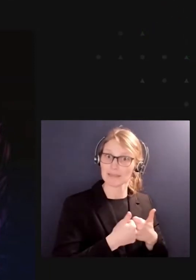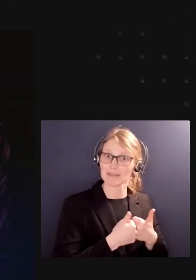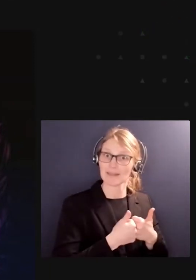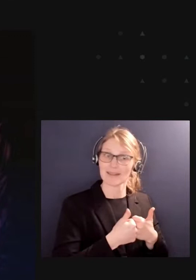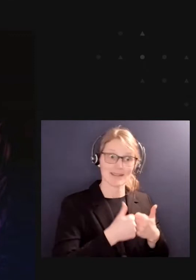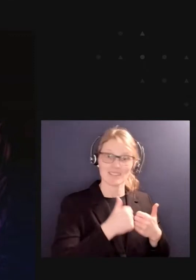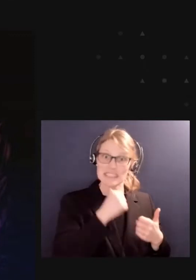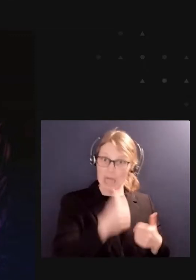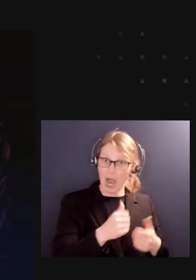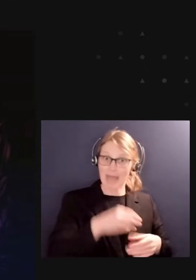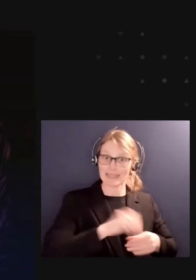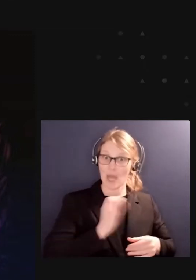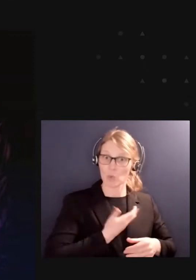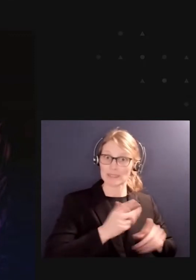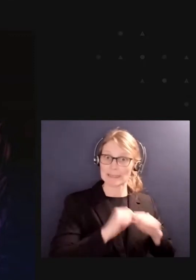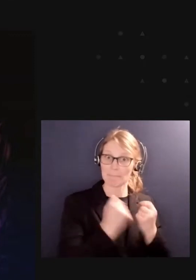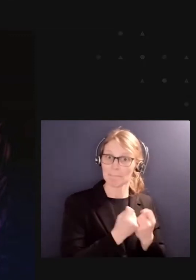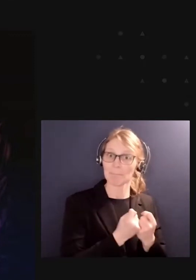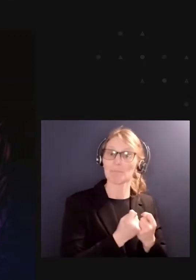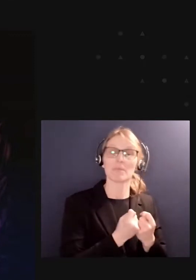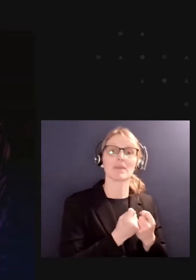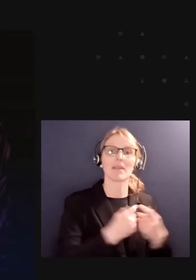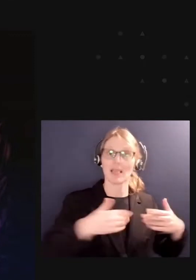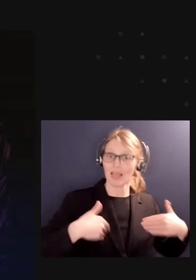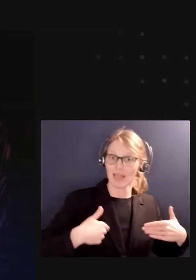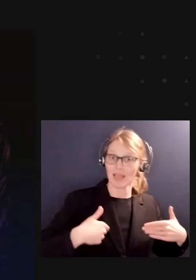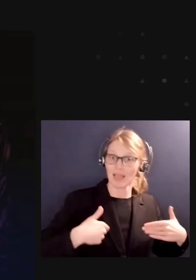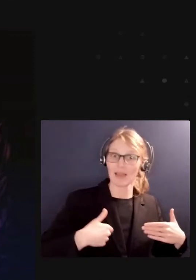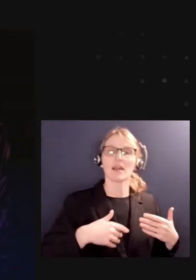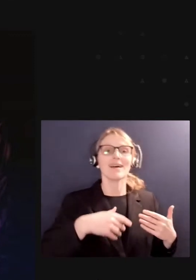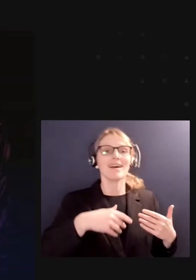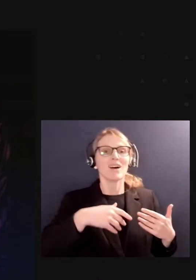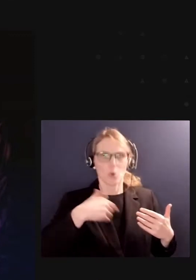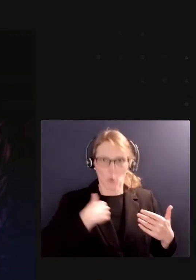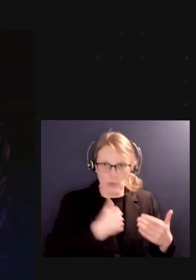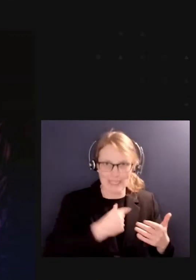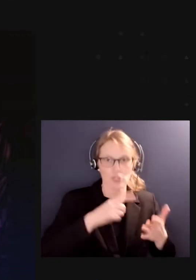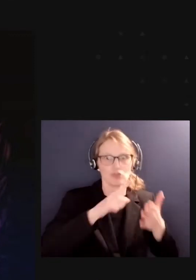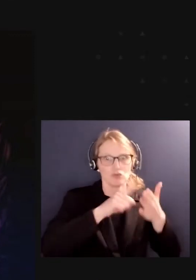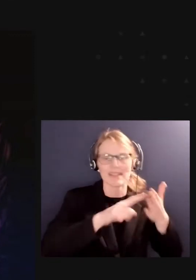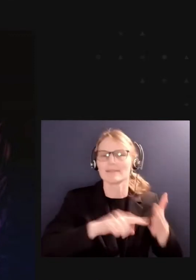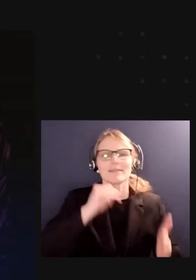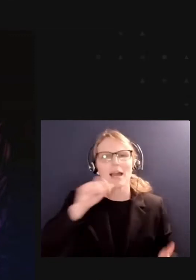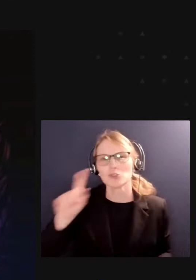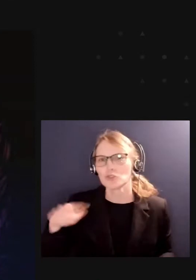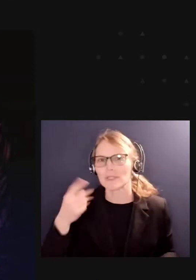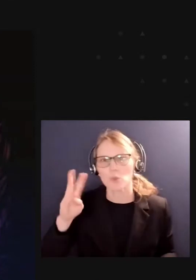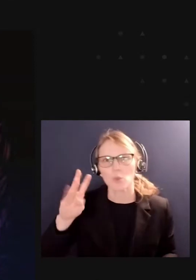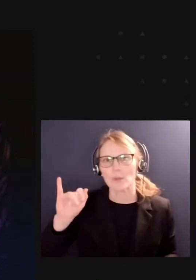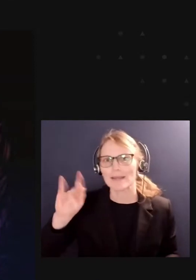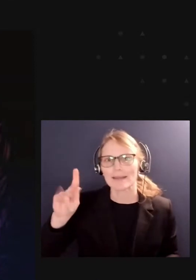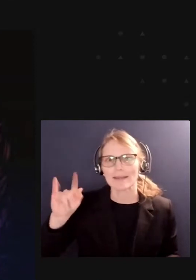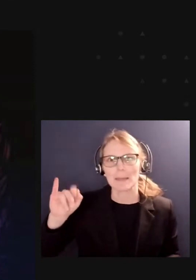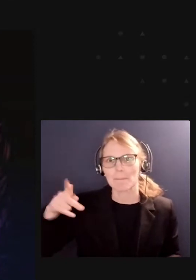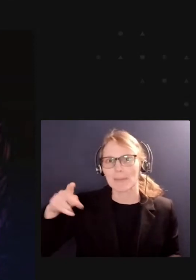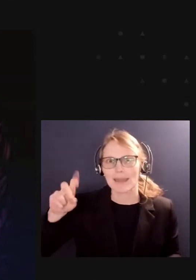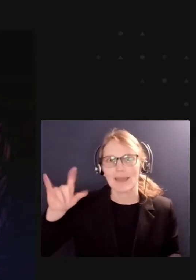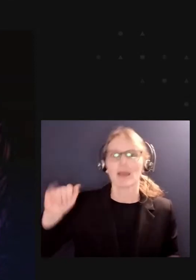and not just Wikipedia, talking to professors or even like reading up on the Internet.